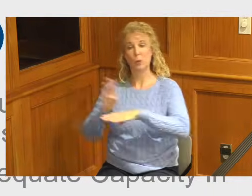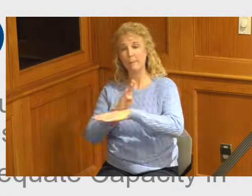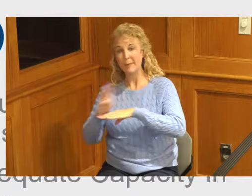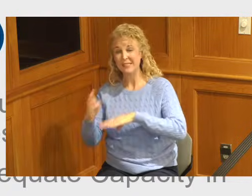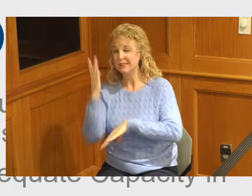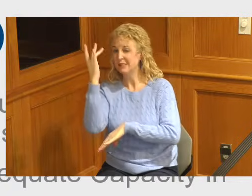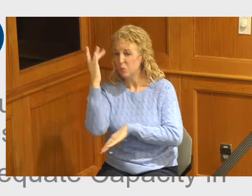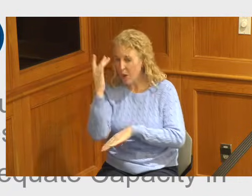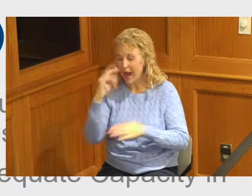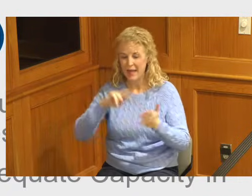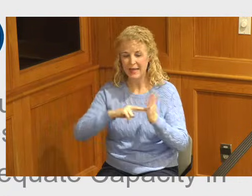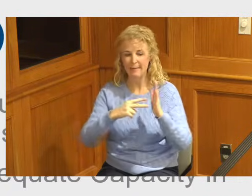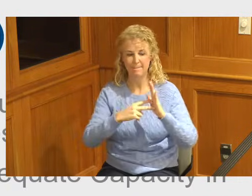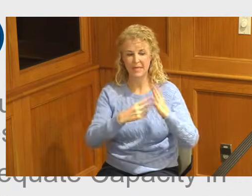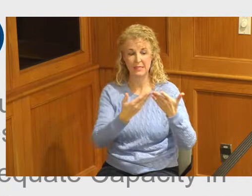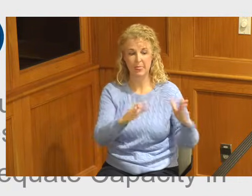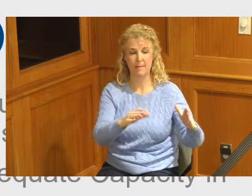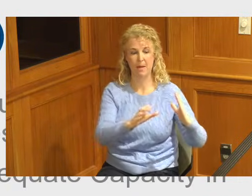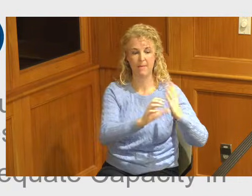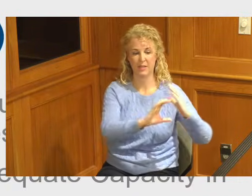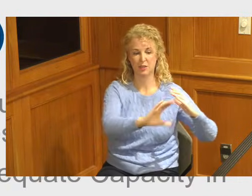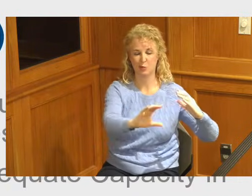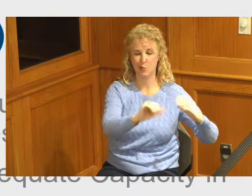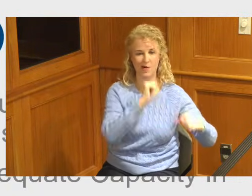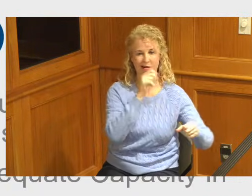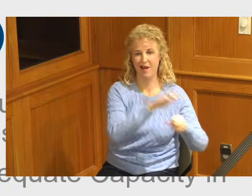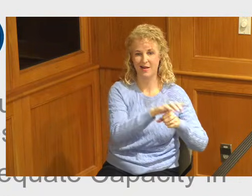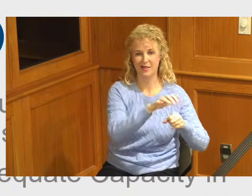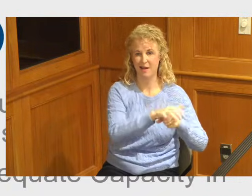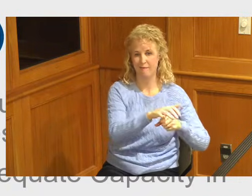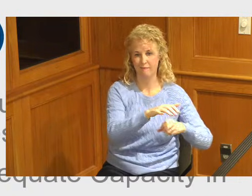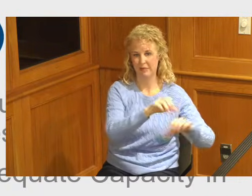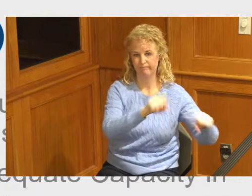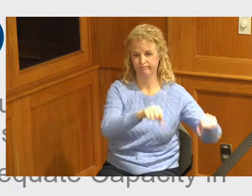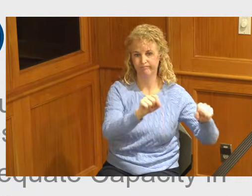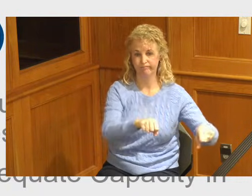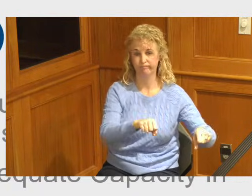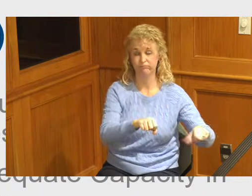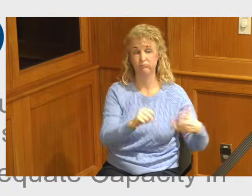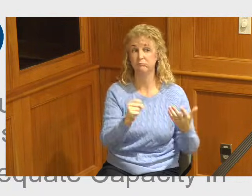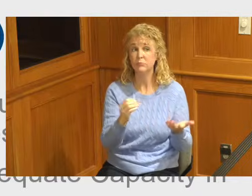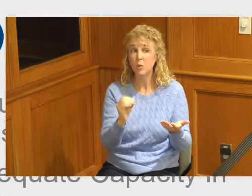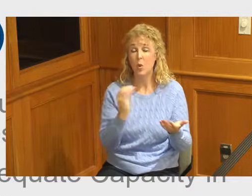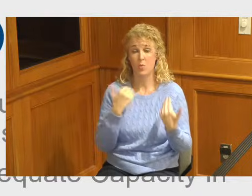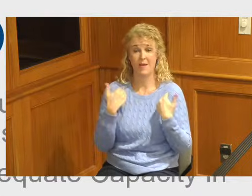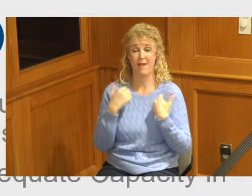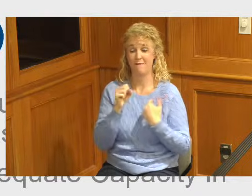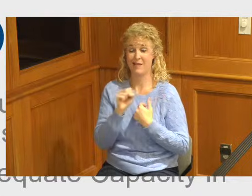capacity in the public sewer. Qualified events are covered by our SBU program. Uh, and there